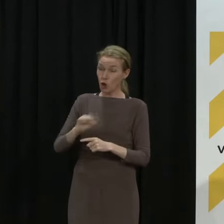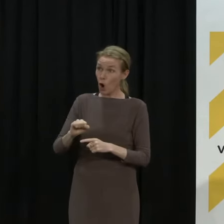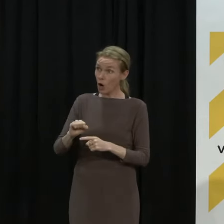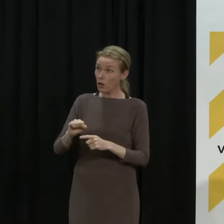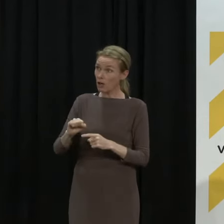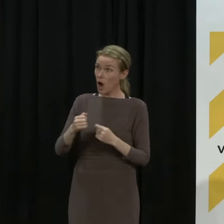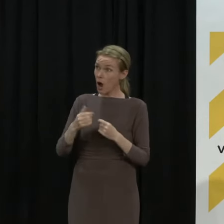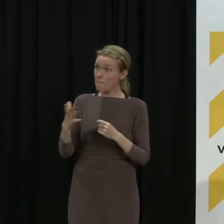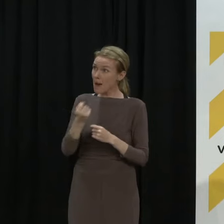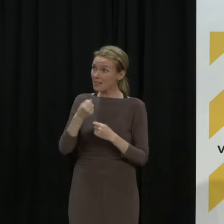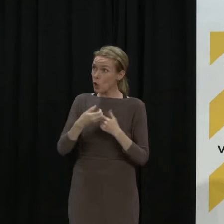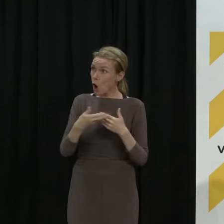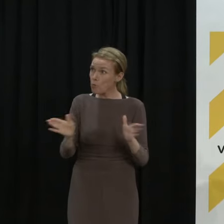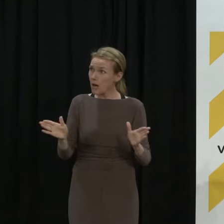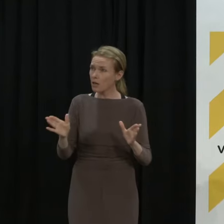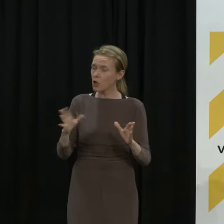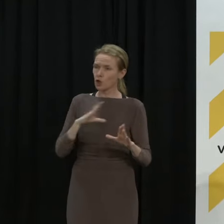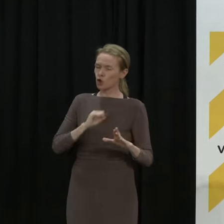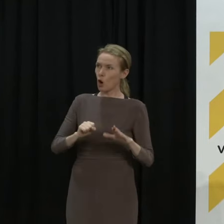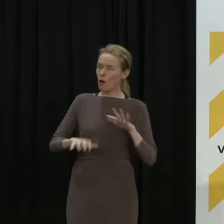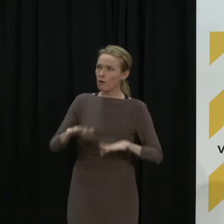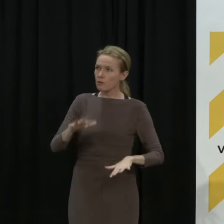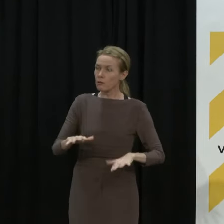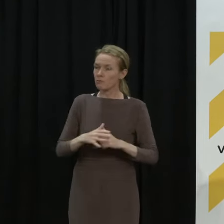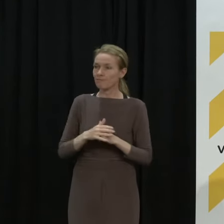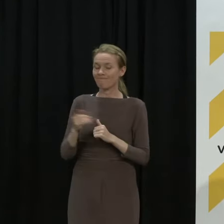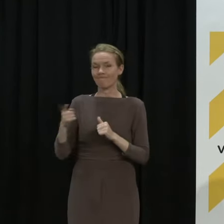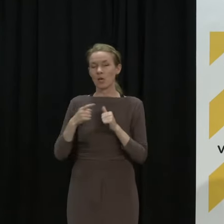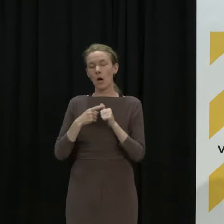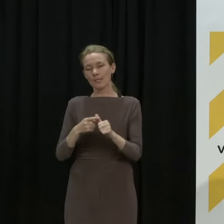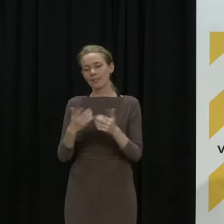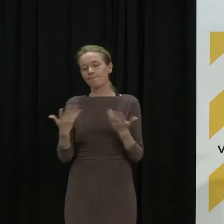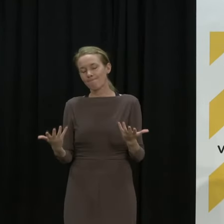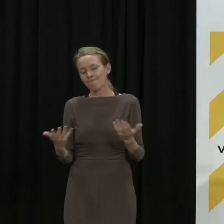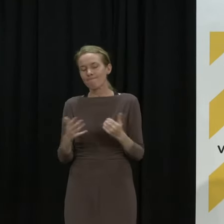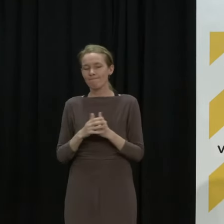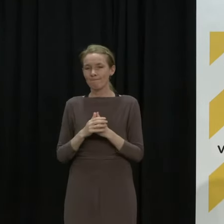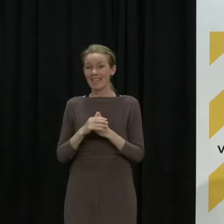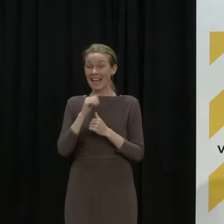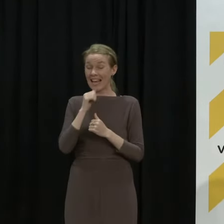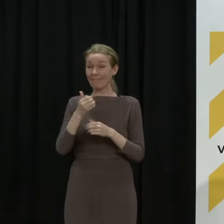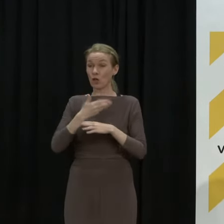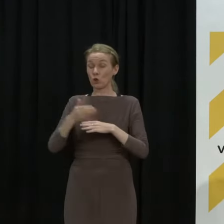next week.